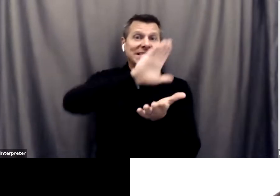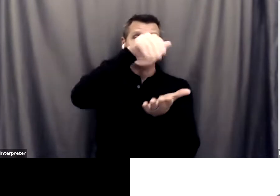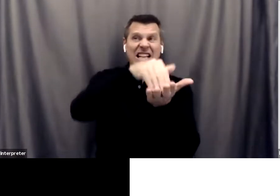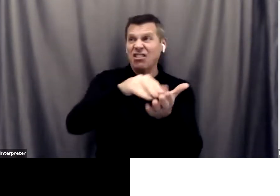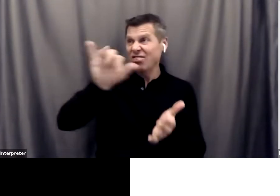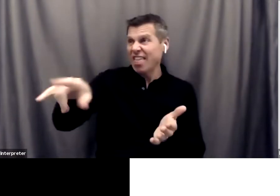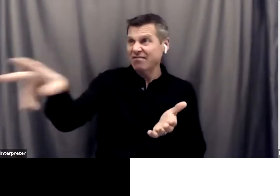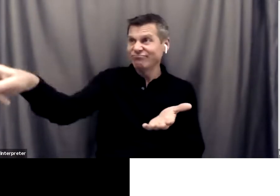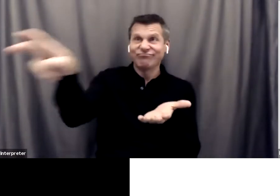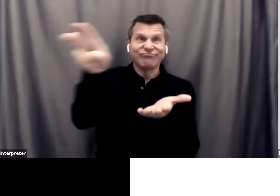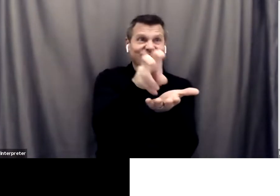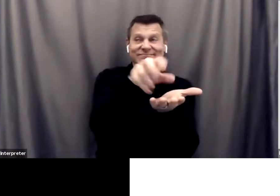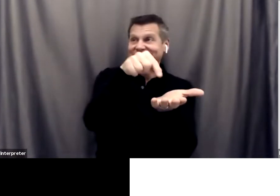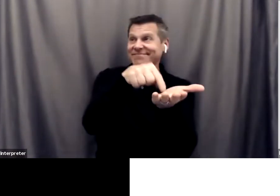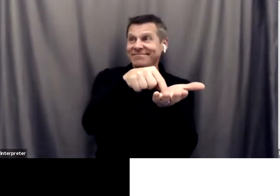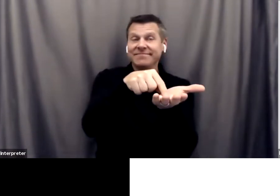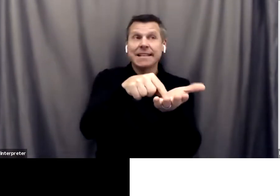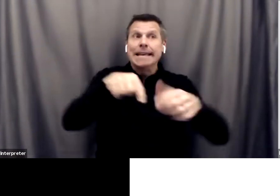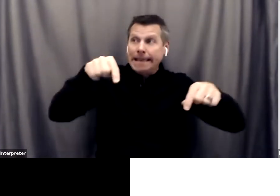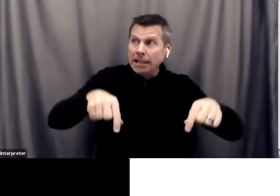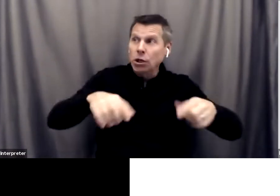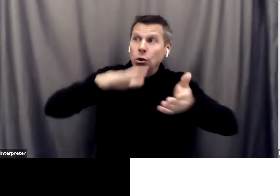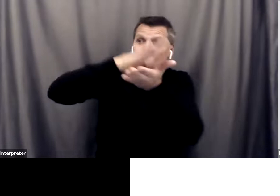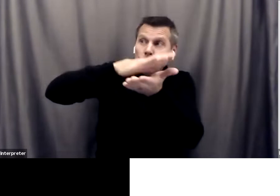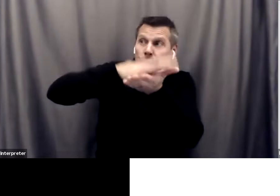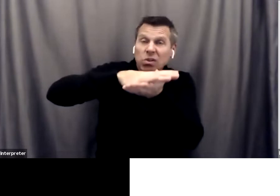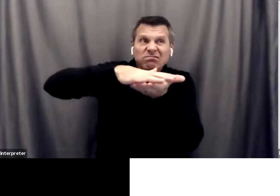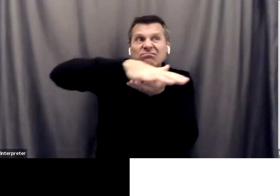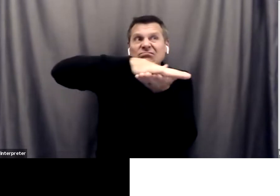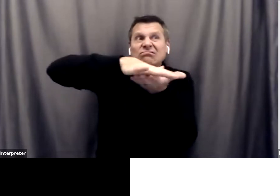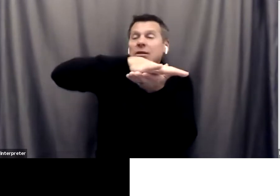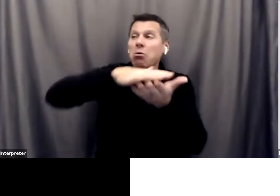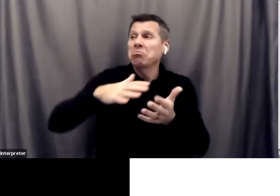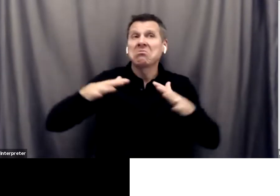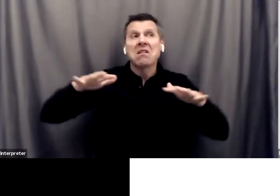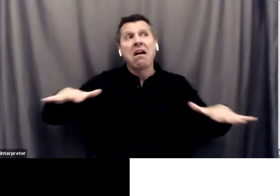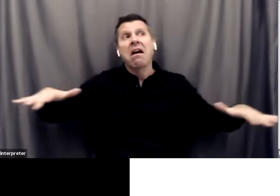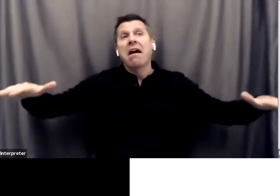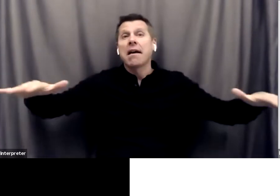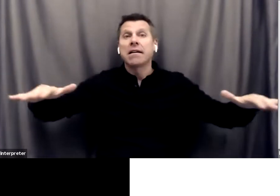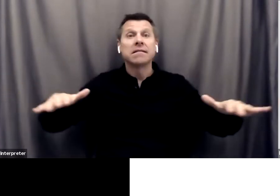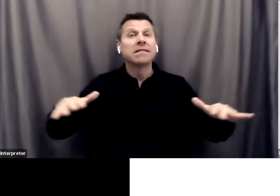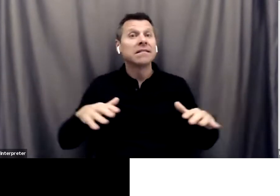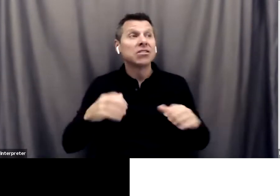don't just have to be limited to campus, because part of strengthening the institution is strengthening the community around it. And